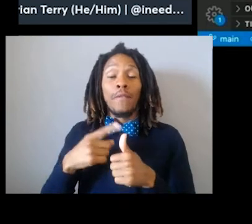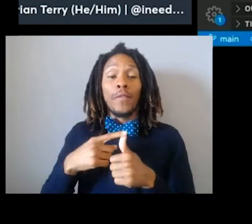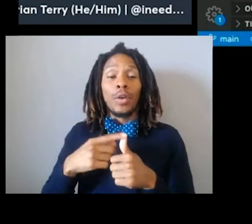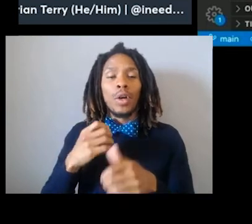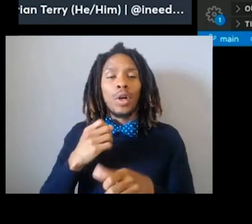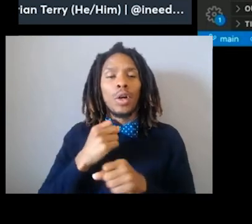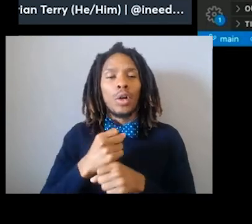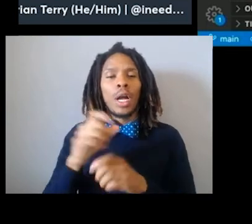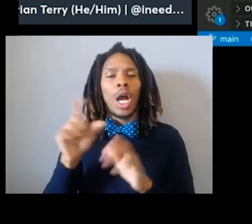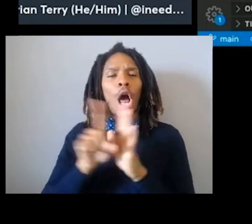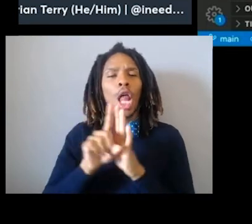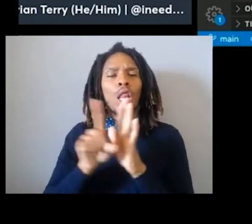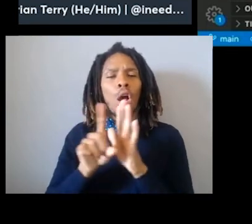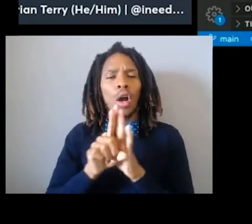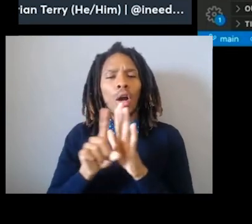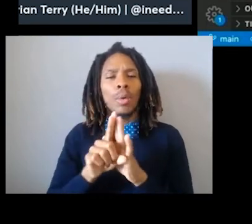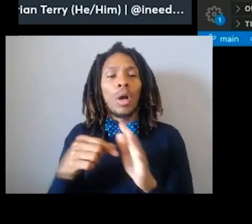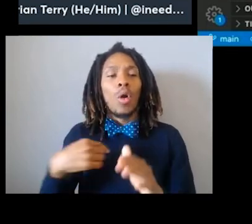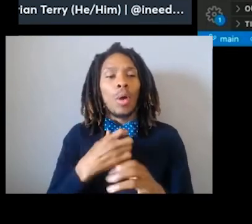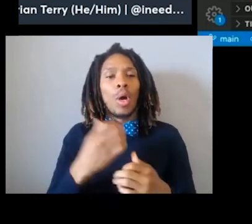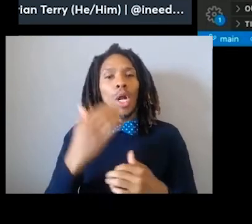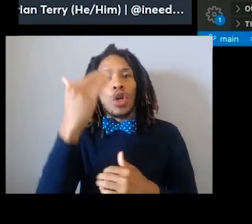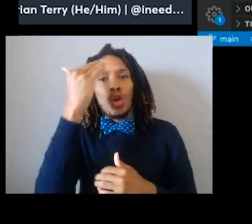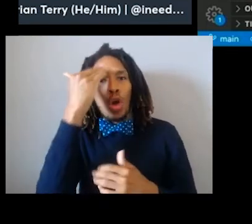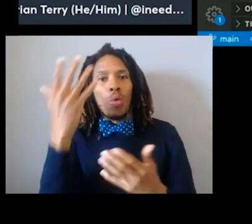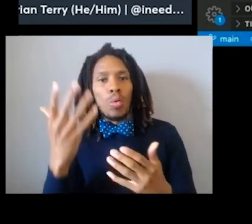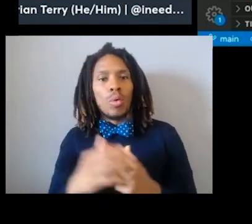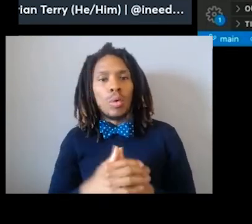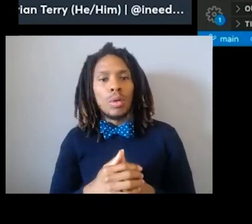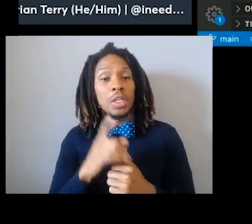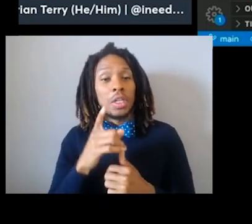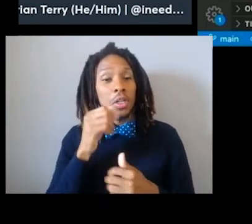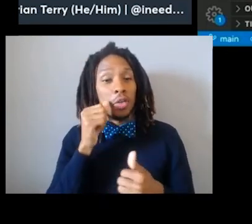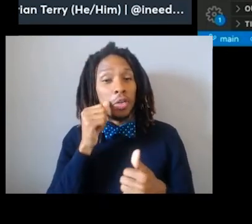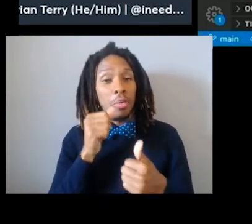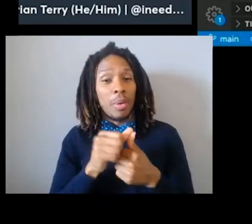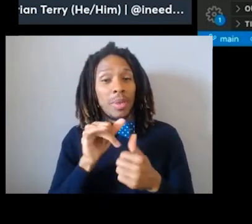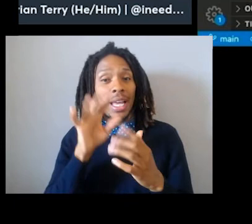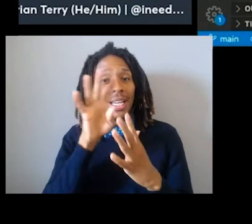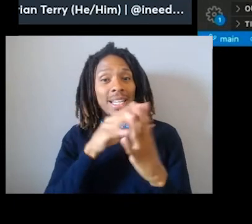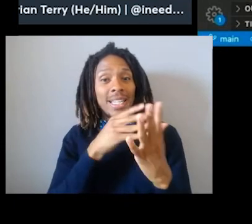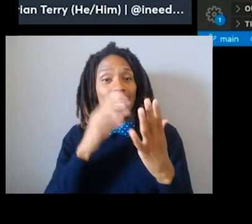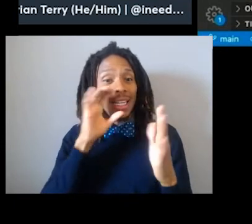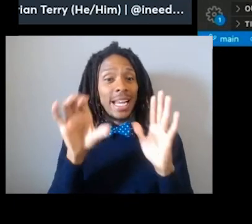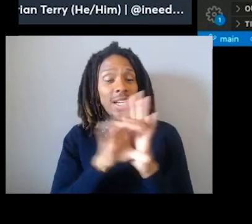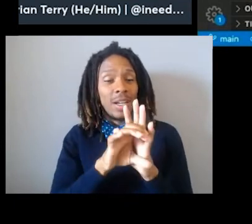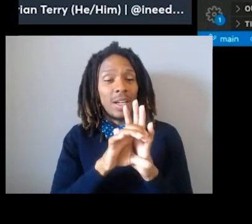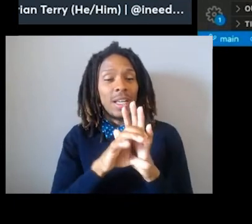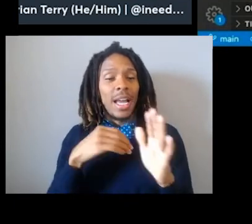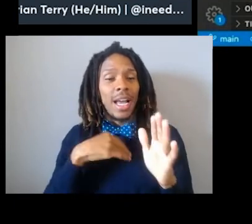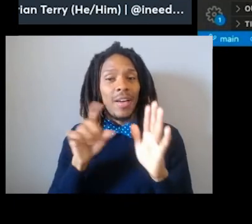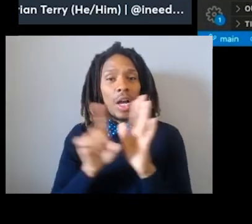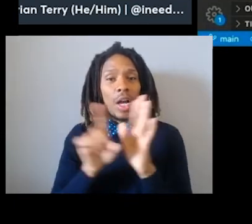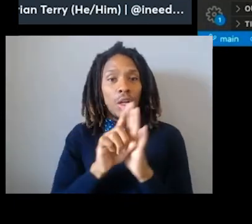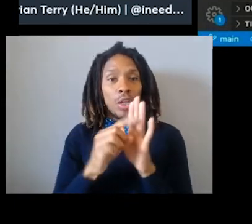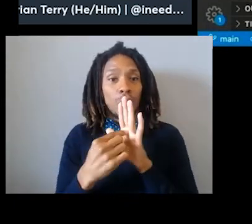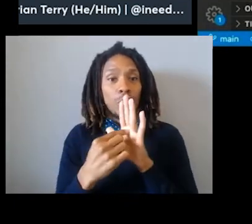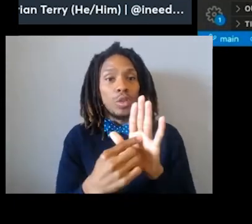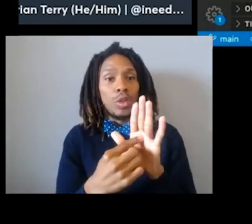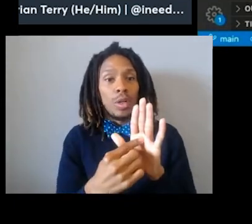So we wanna know, if you remember in that diagram, there was that alarm that indicated is my happy path, right?